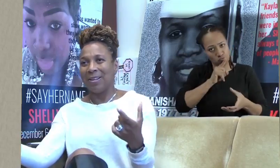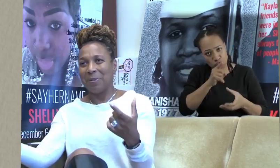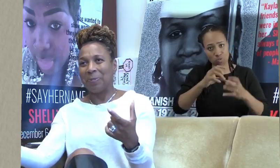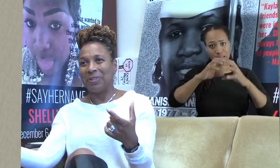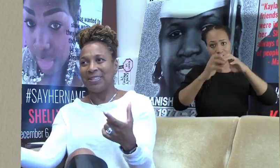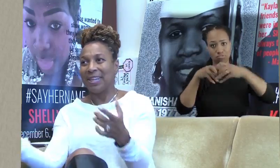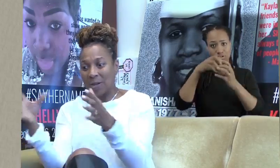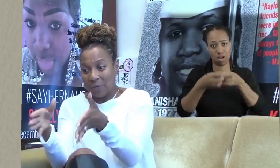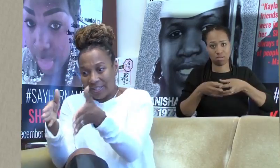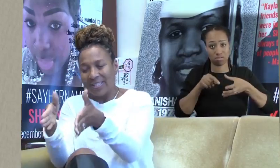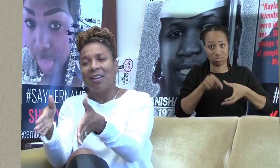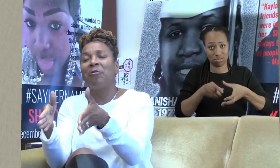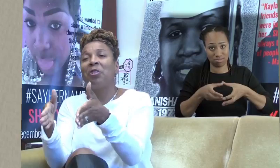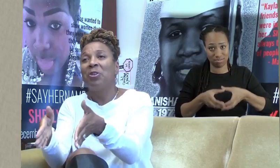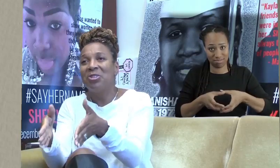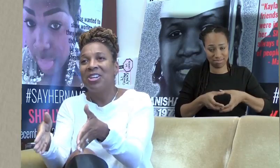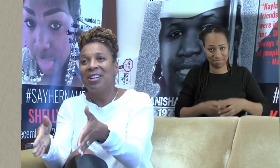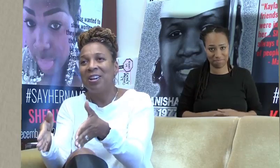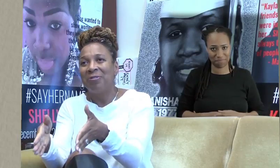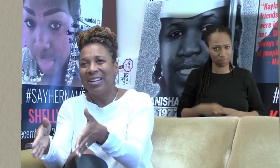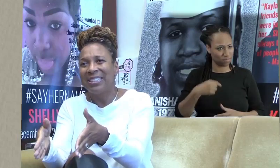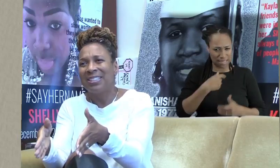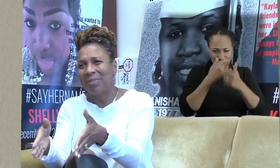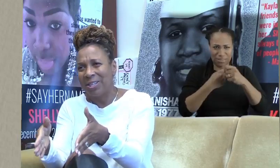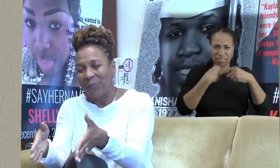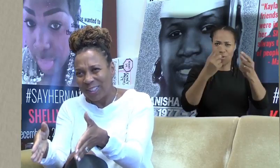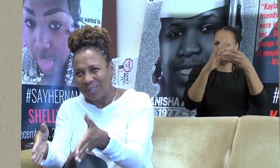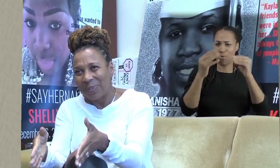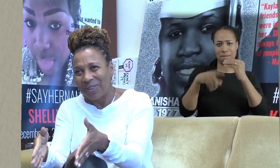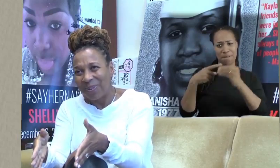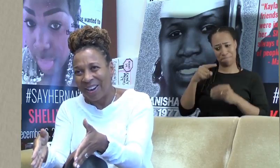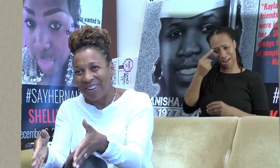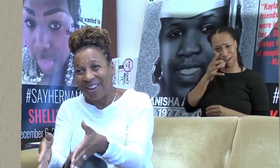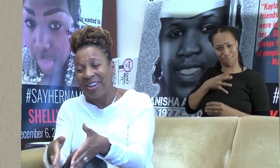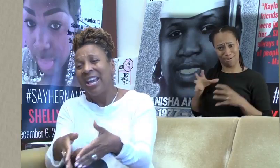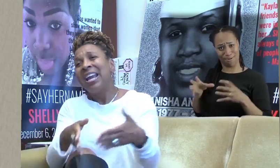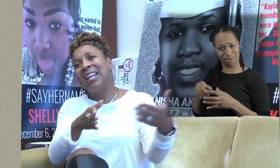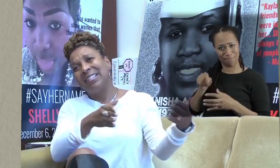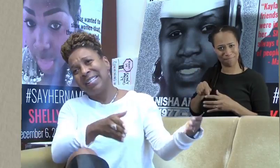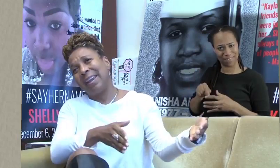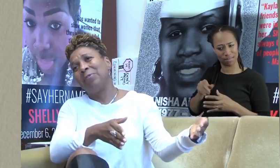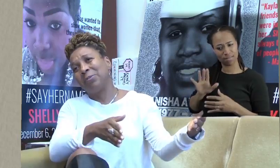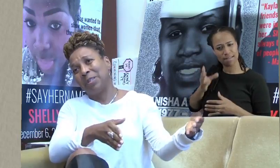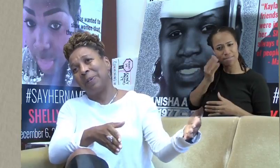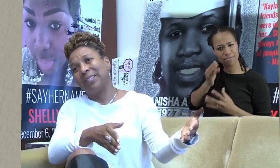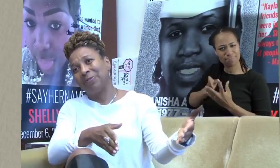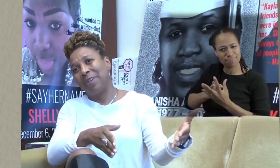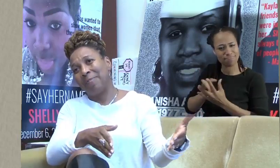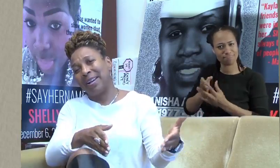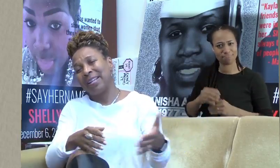So that was the initial articulation of intersectionality. I was interested in telling a fuller story about what these Black women were experiencing.